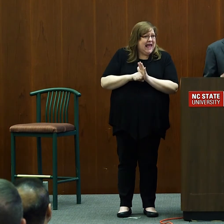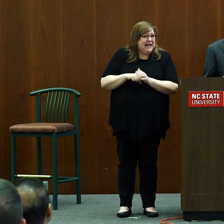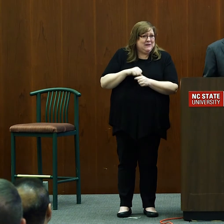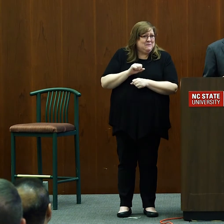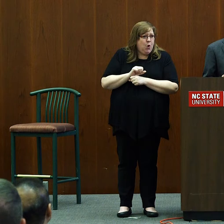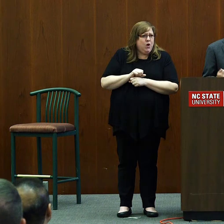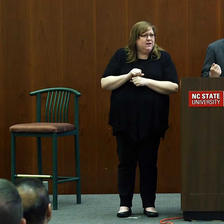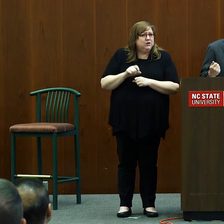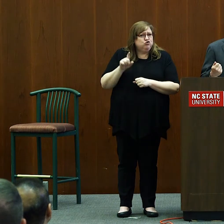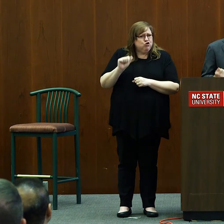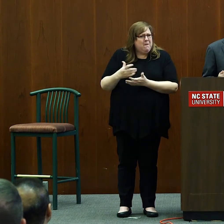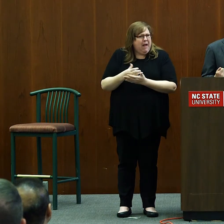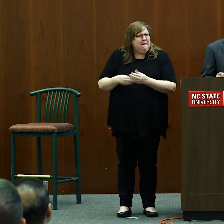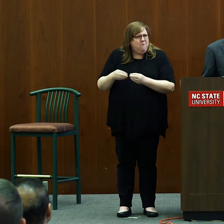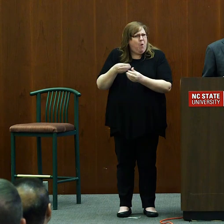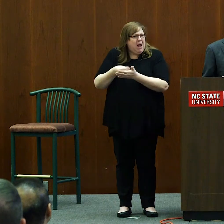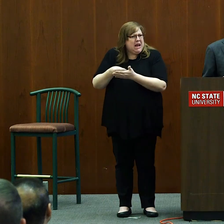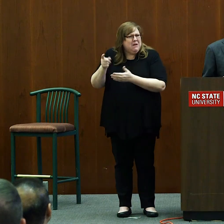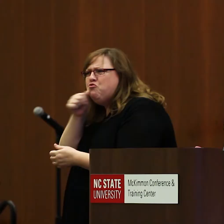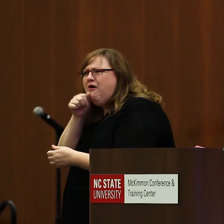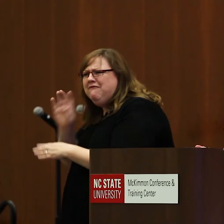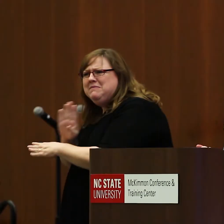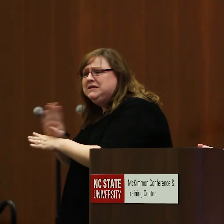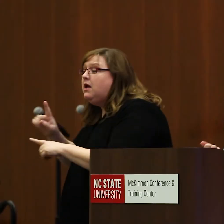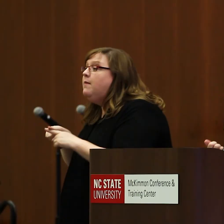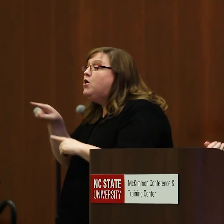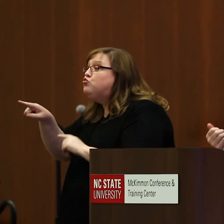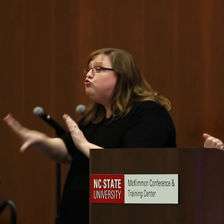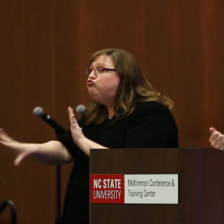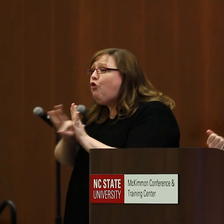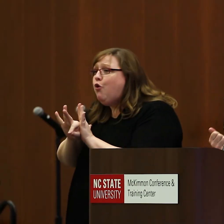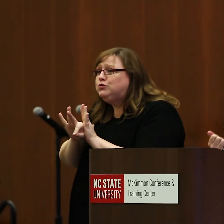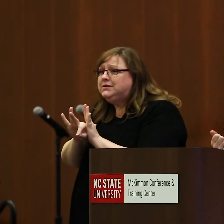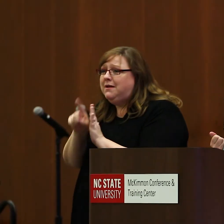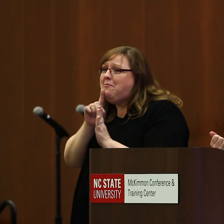chosen public service. I want to thank you for that